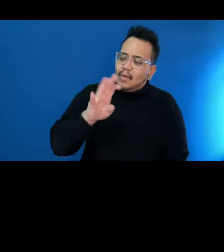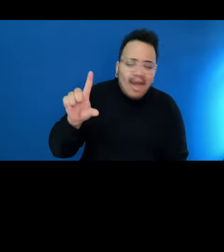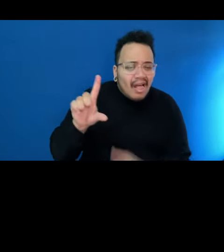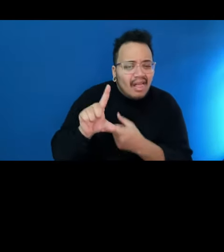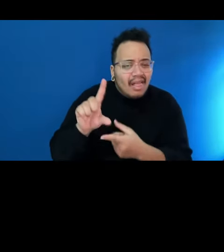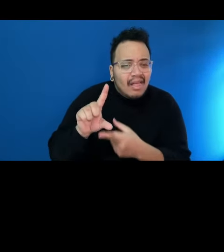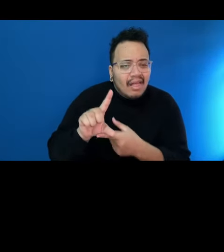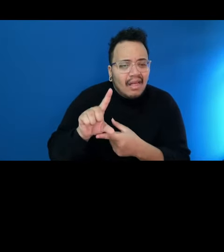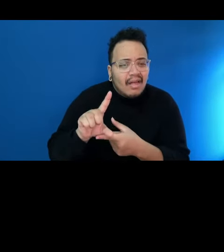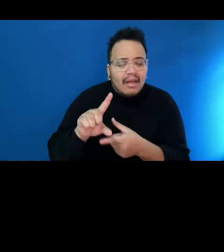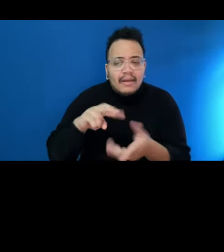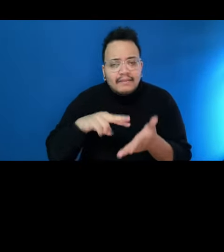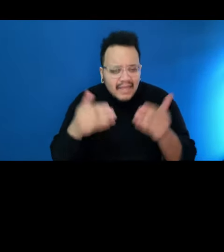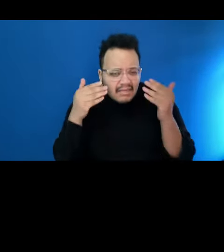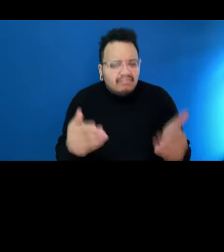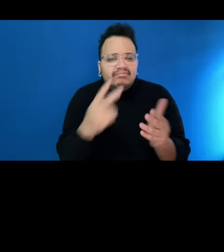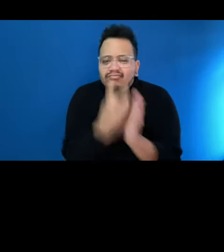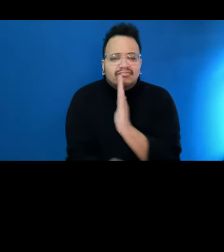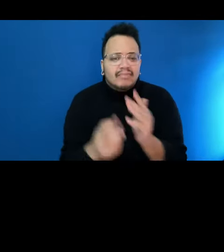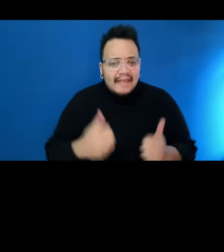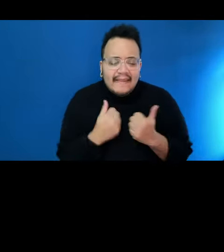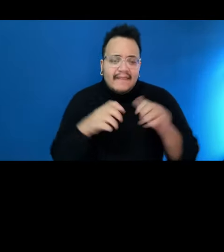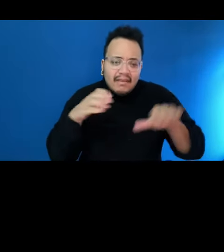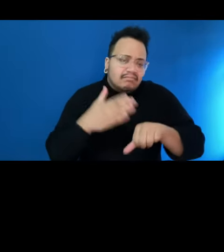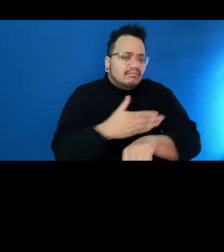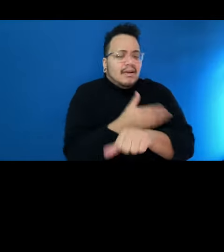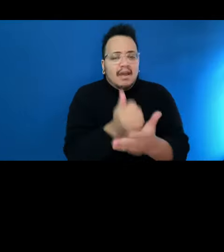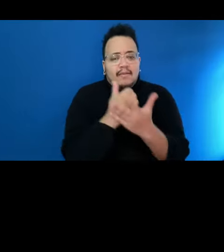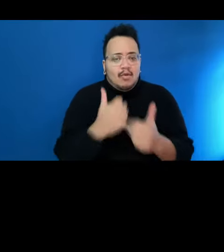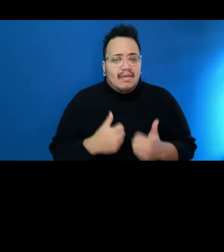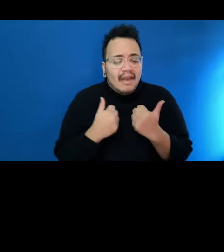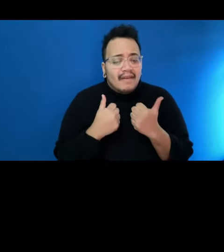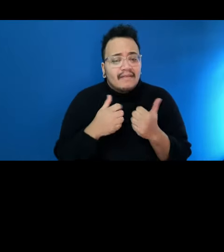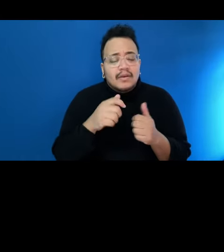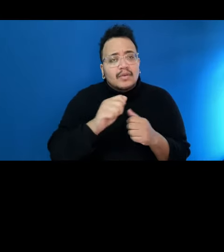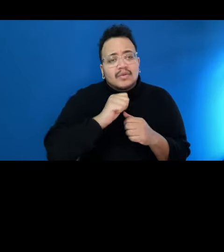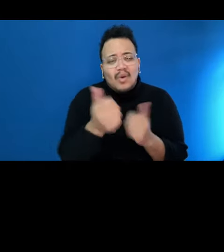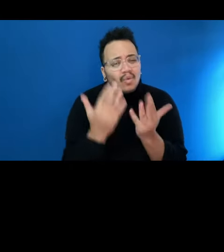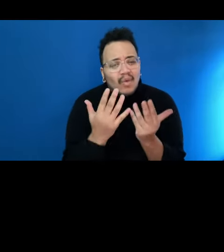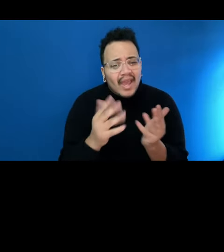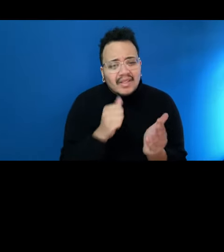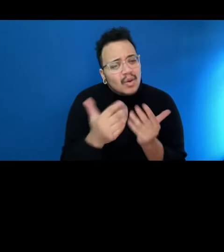"Oh, I'm gonna do this and I'm gonna do that in my life." I have made it a point to live.